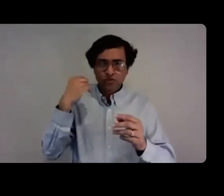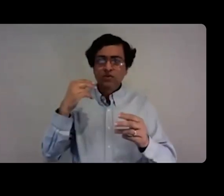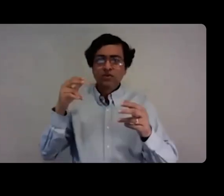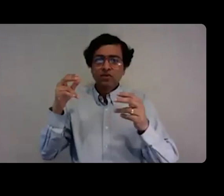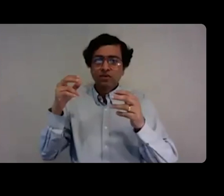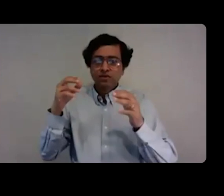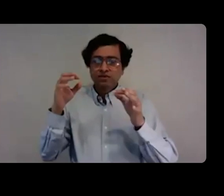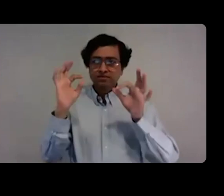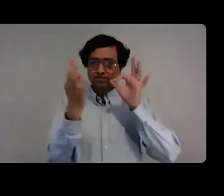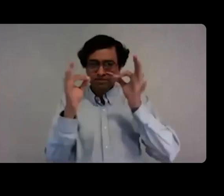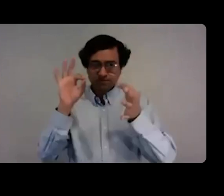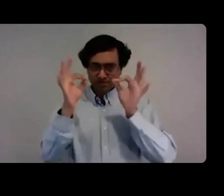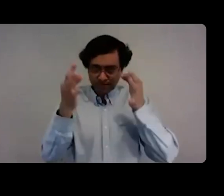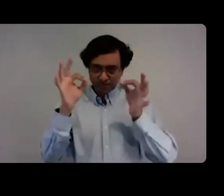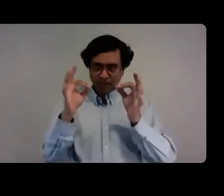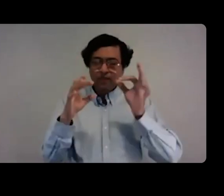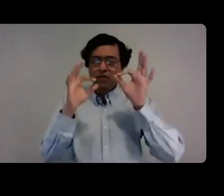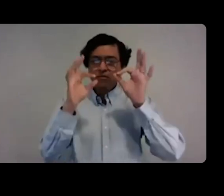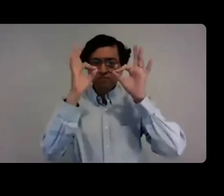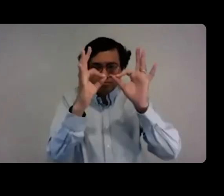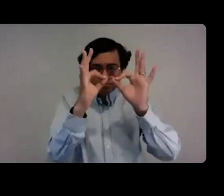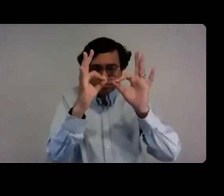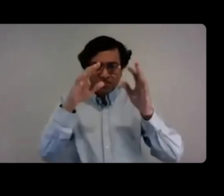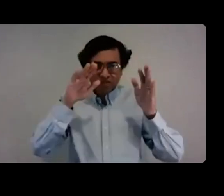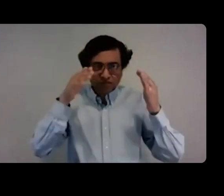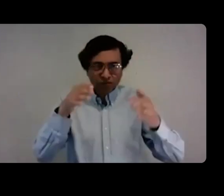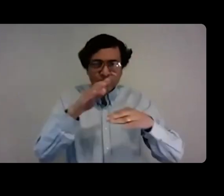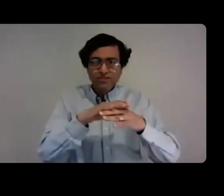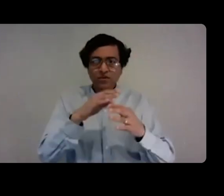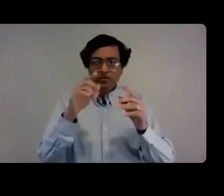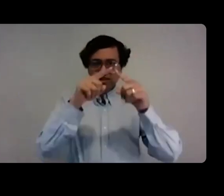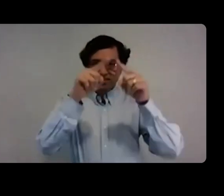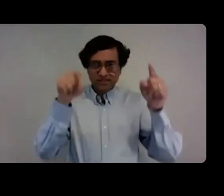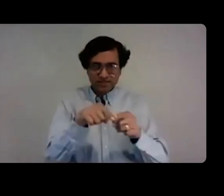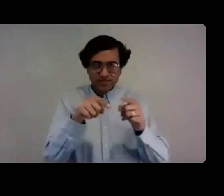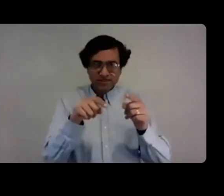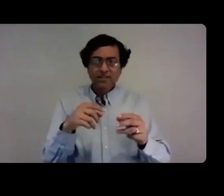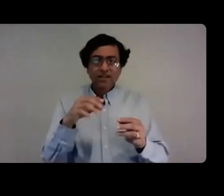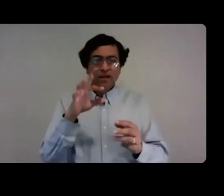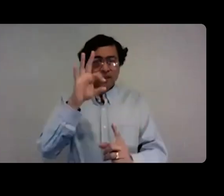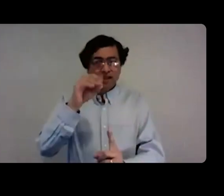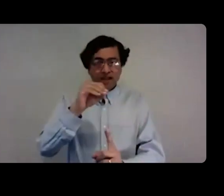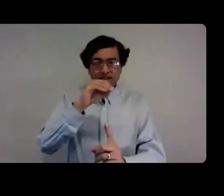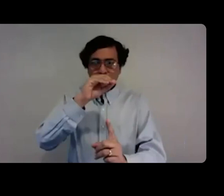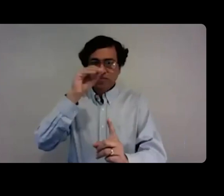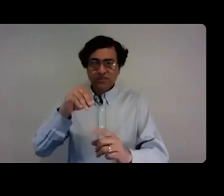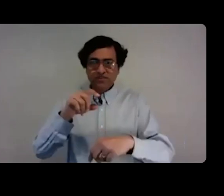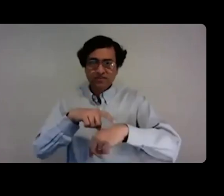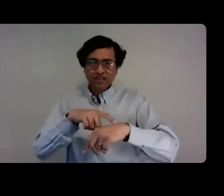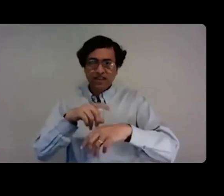And as we saw a few slides ago, the difference for deaf students is that they are looking mainly at the interpreter.